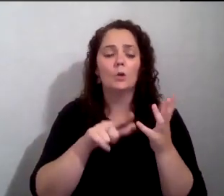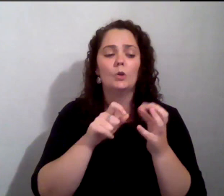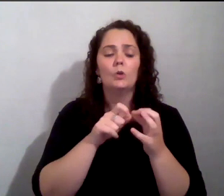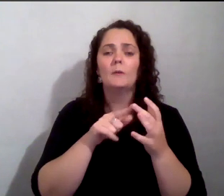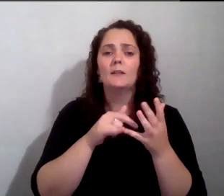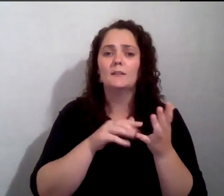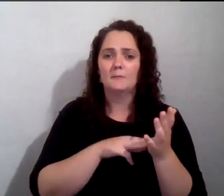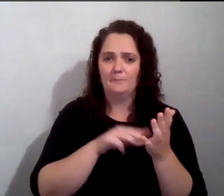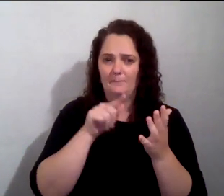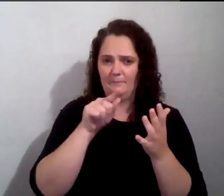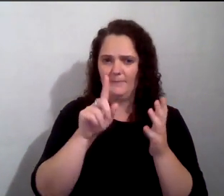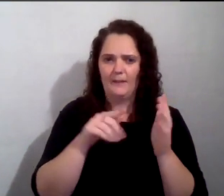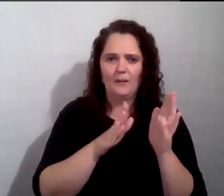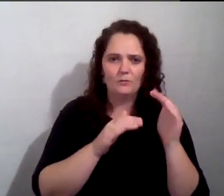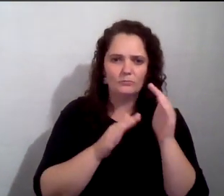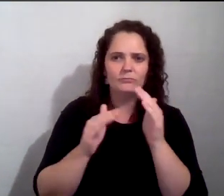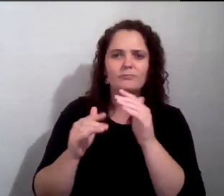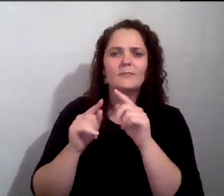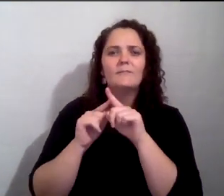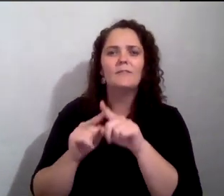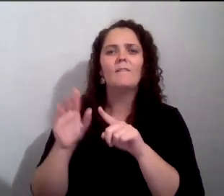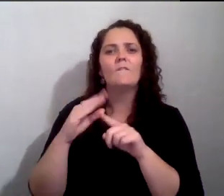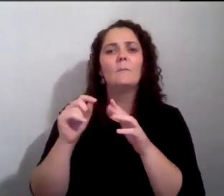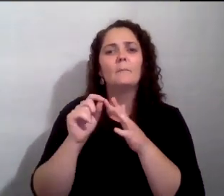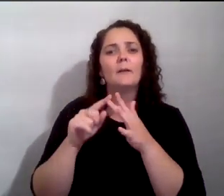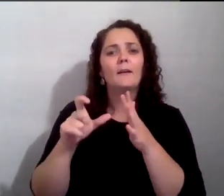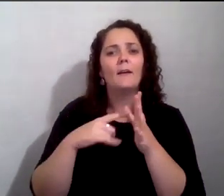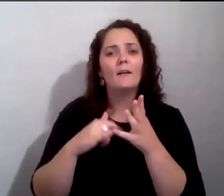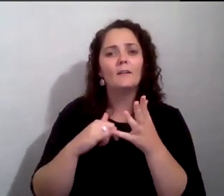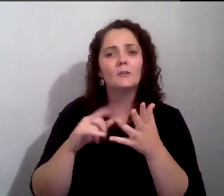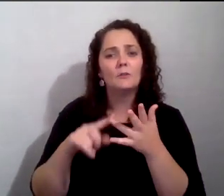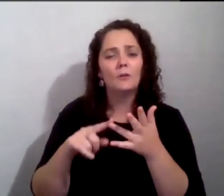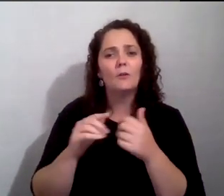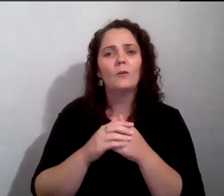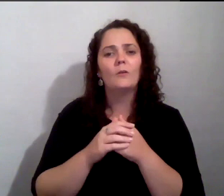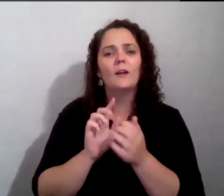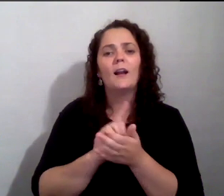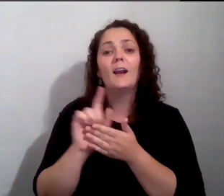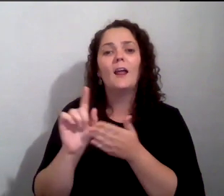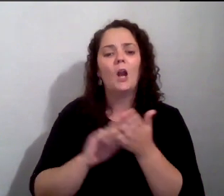having a big impact at this time, the work of Picasso and Braque, but later